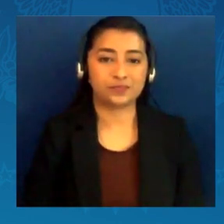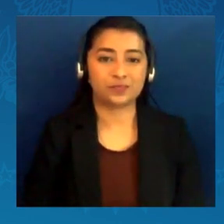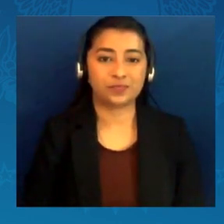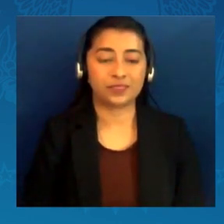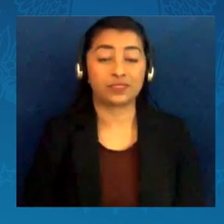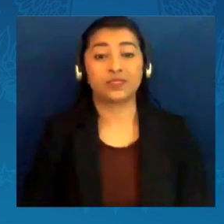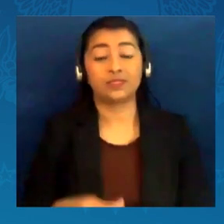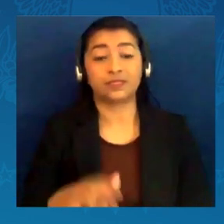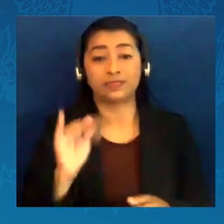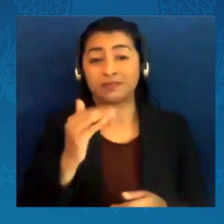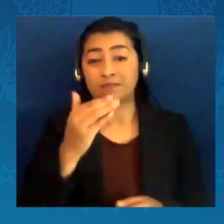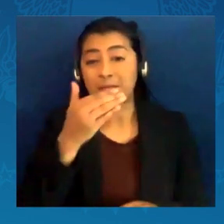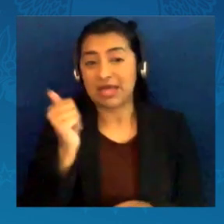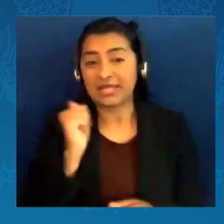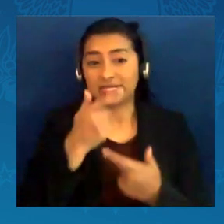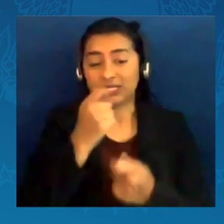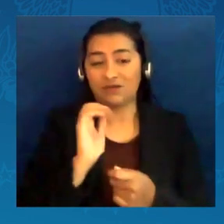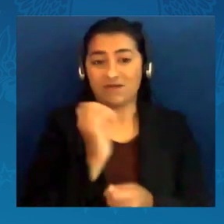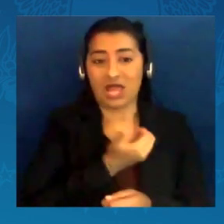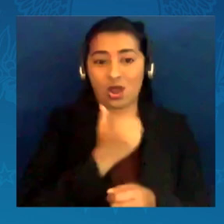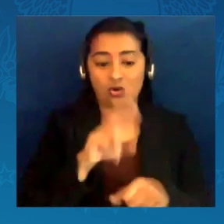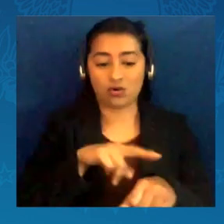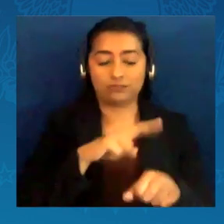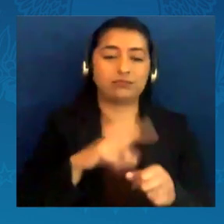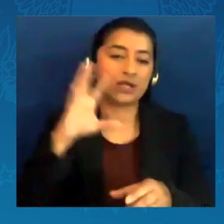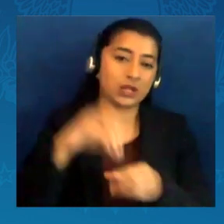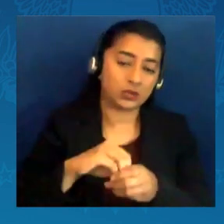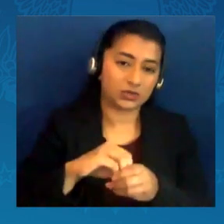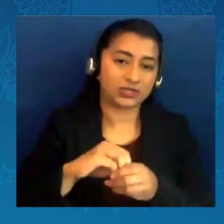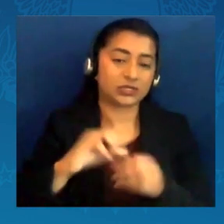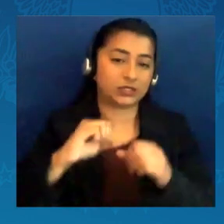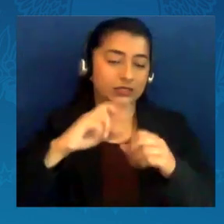including our national security, to invest in our HBCUs.